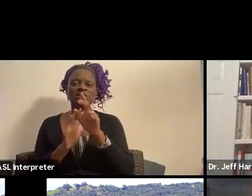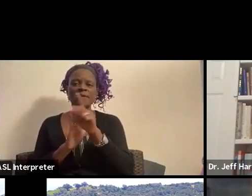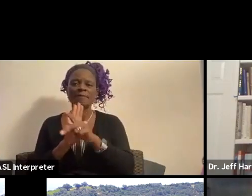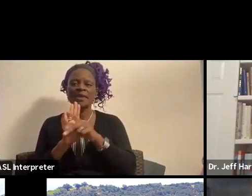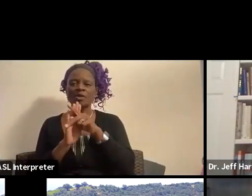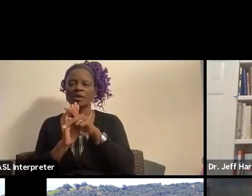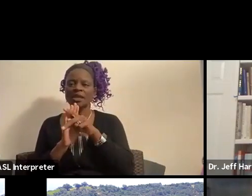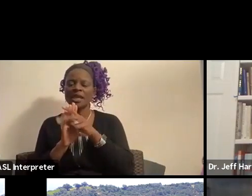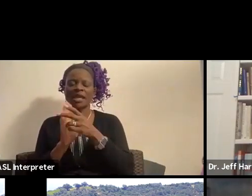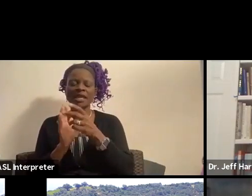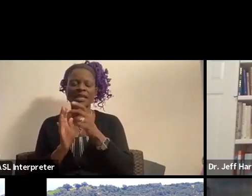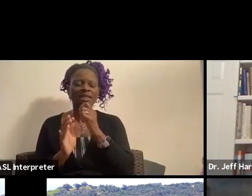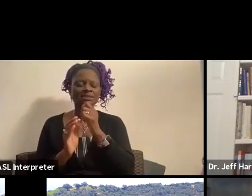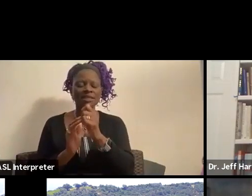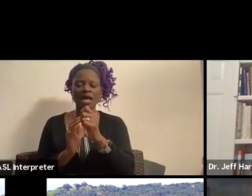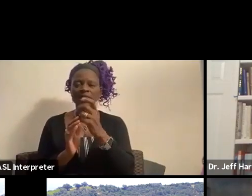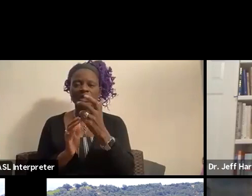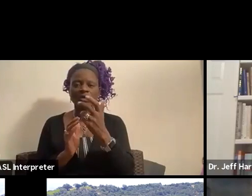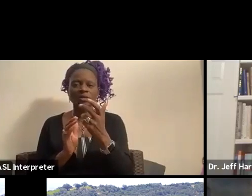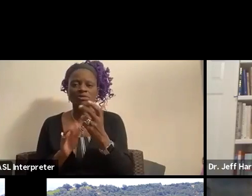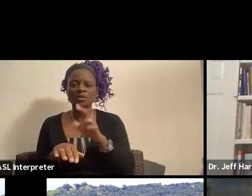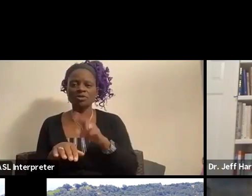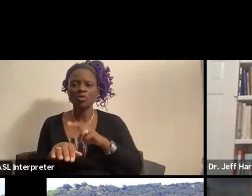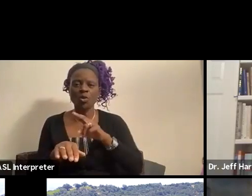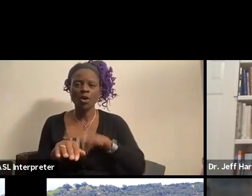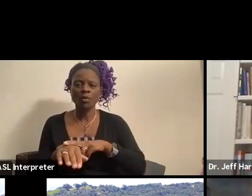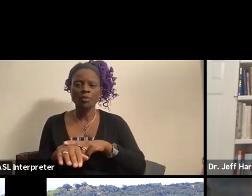into these these hybrid models that the state has produced.